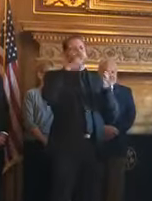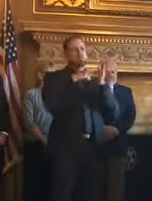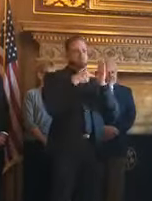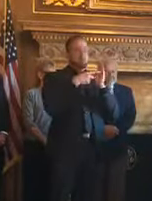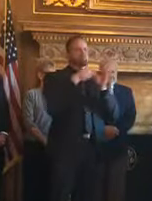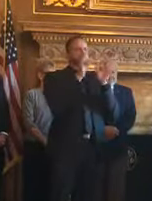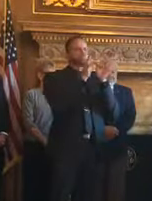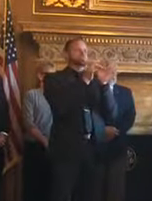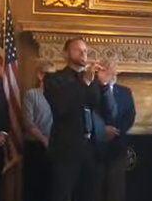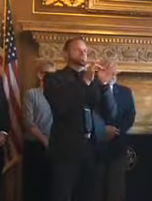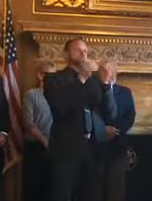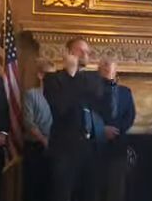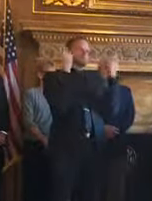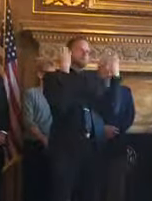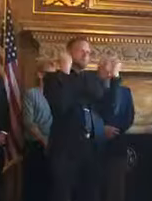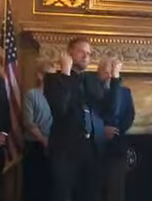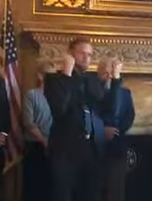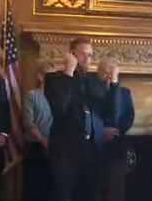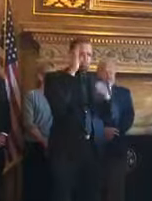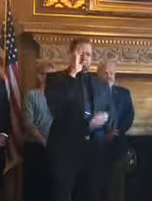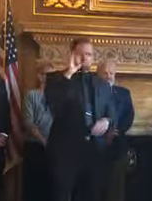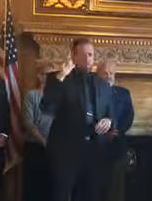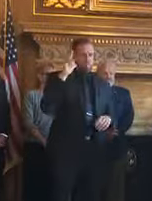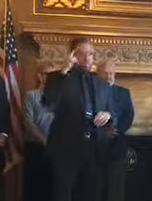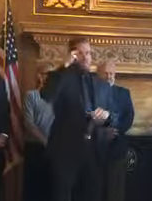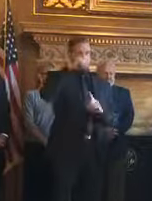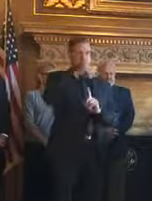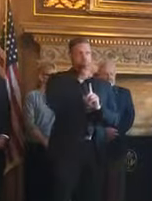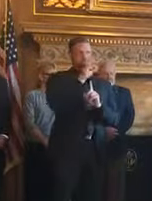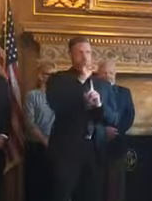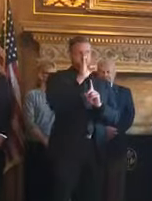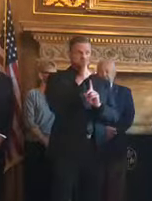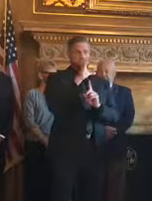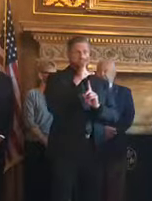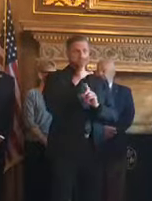and this bill is in its essence boiled down to three simple things.